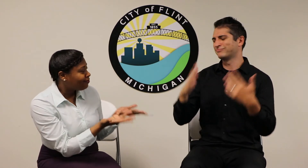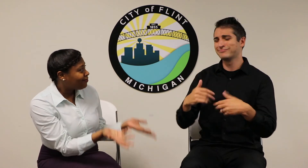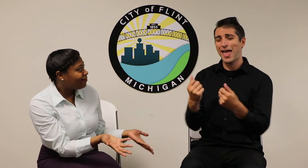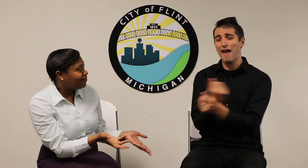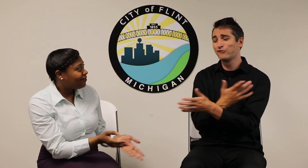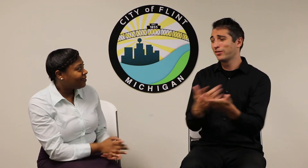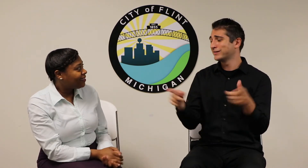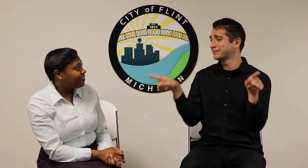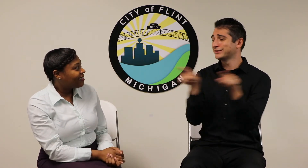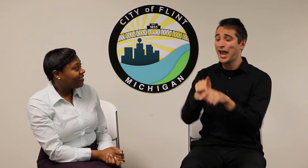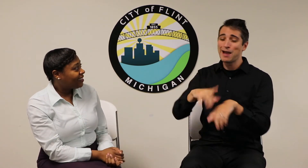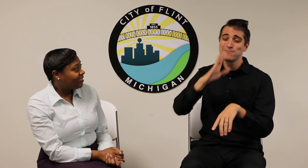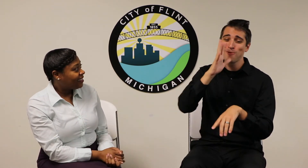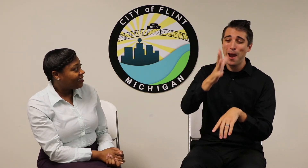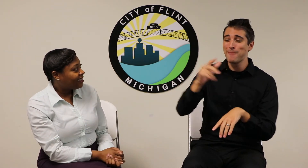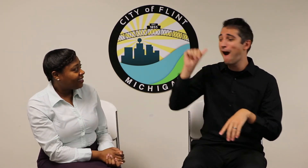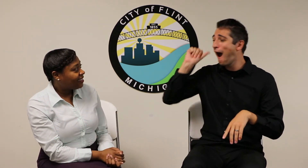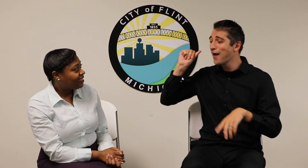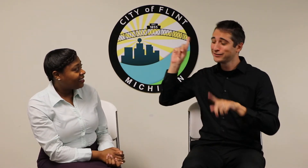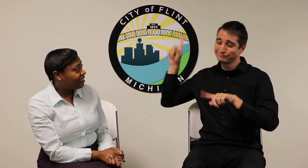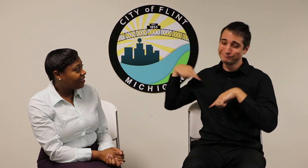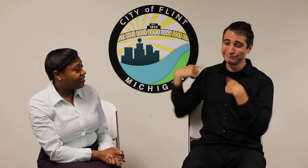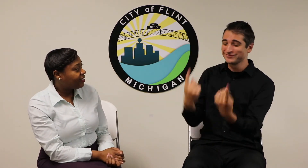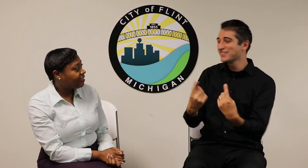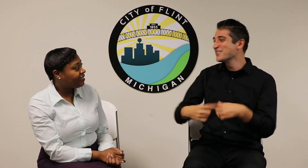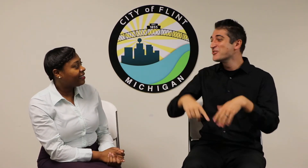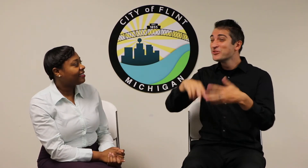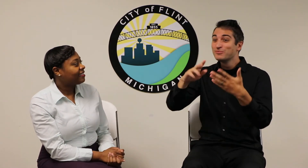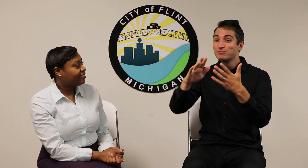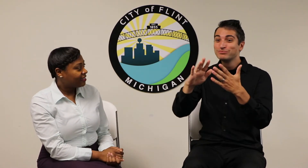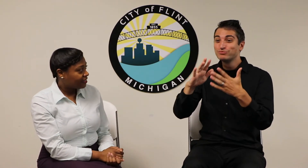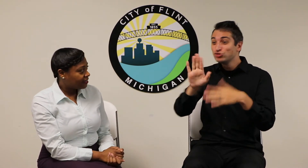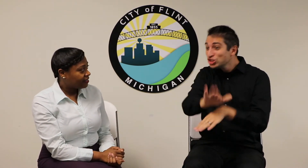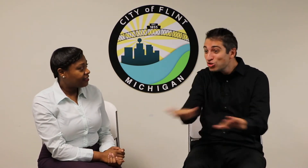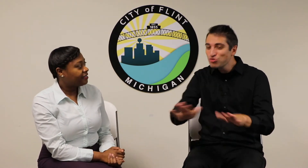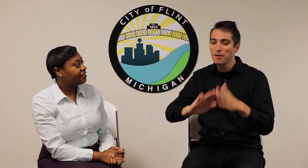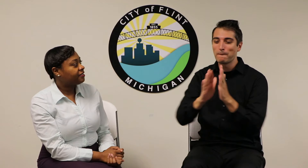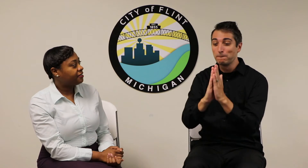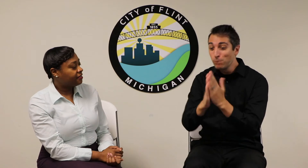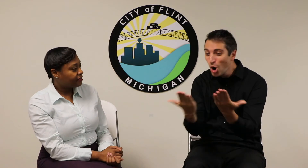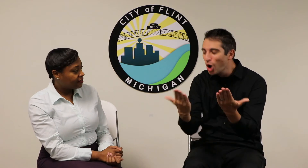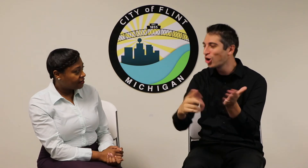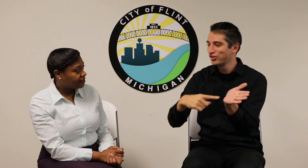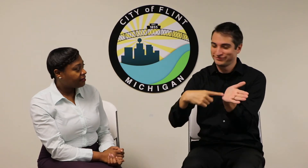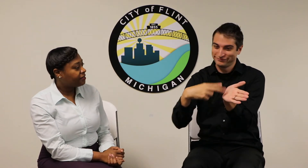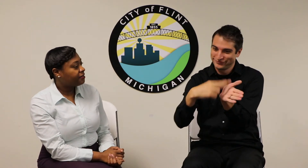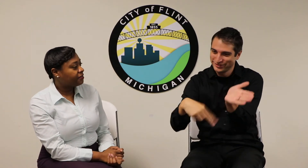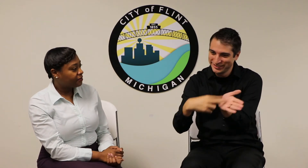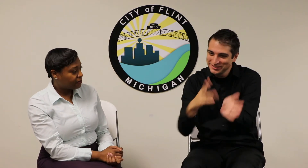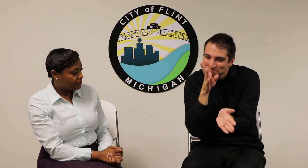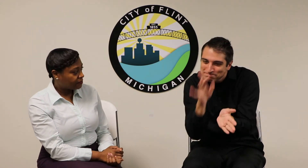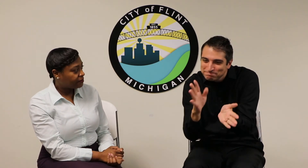Everything that grandma and auntie used to do. Read to your child, sing songs to